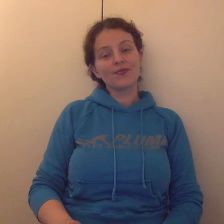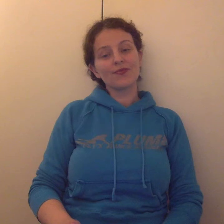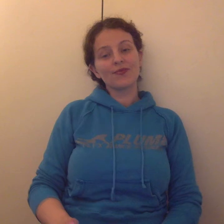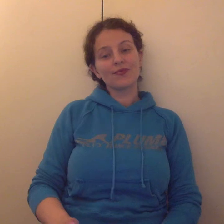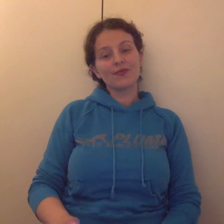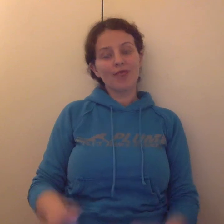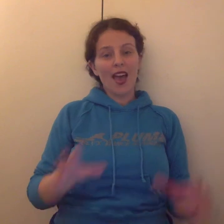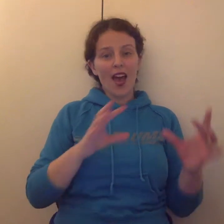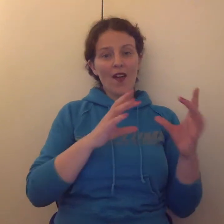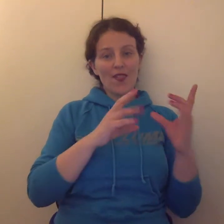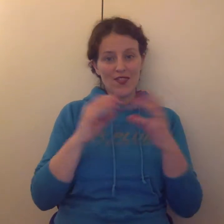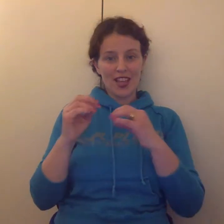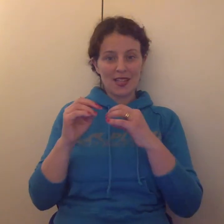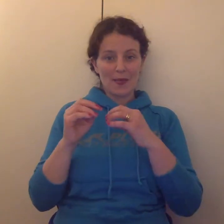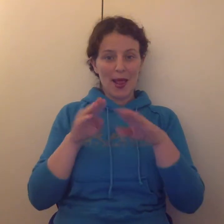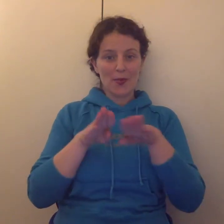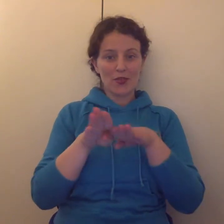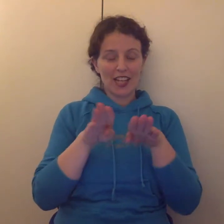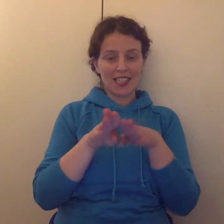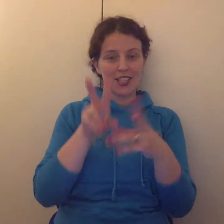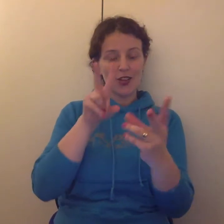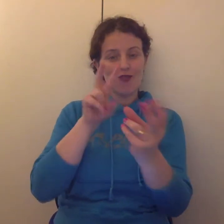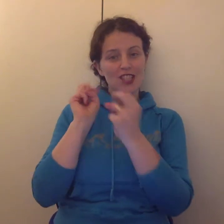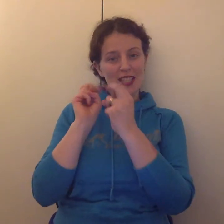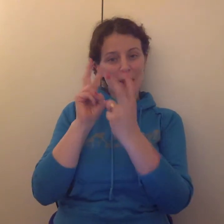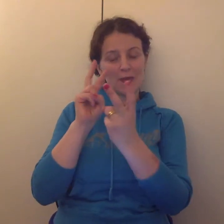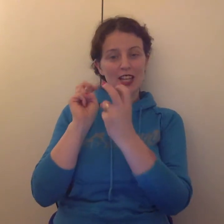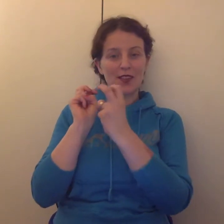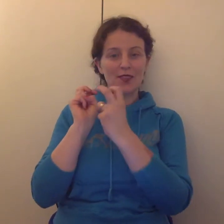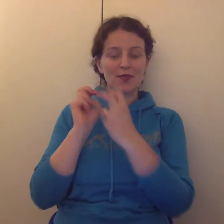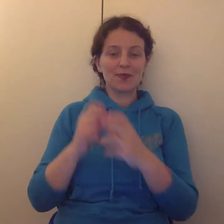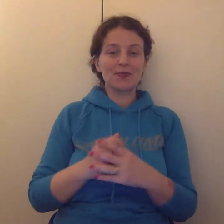Finger spelling practise receptive.